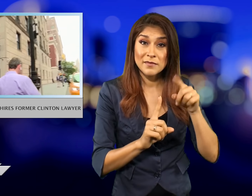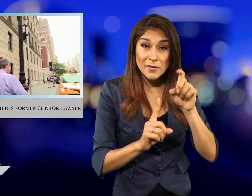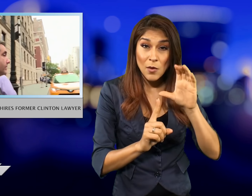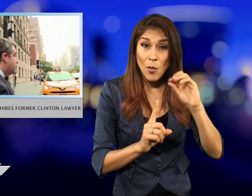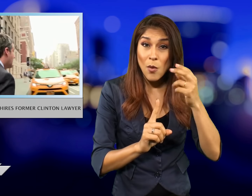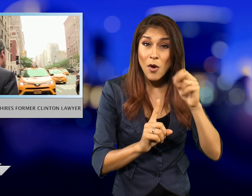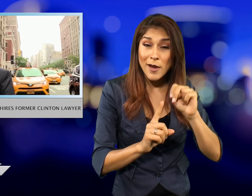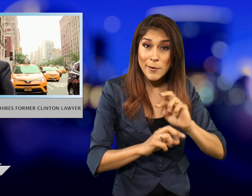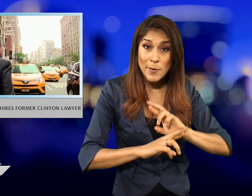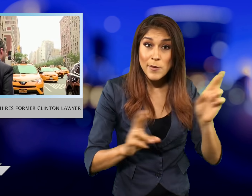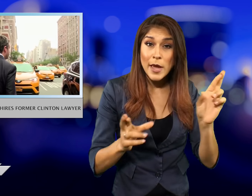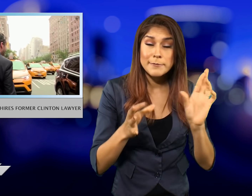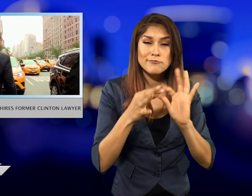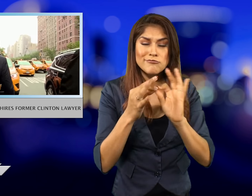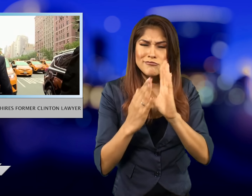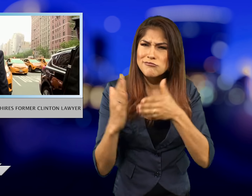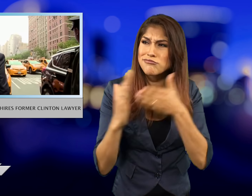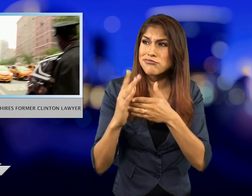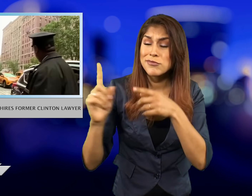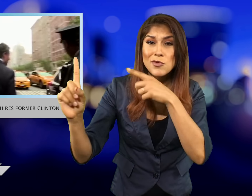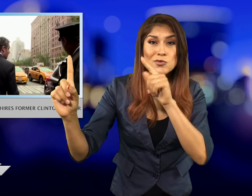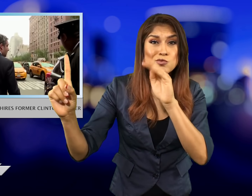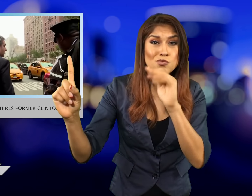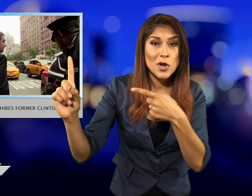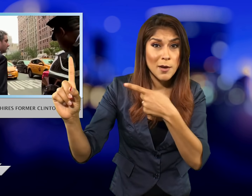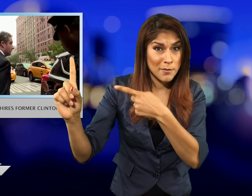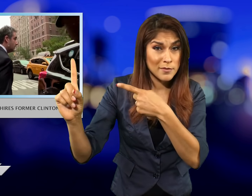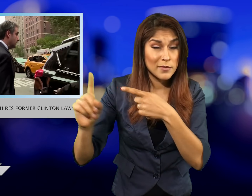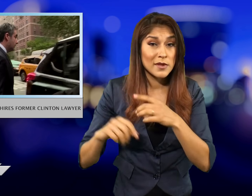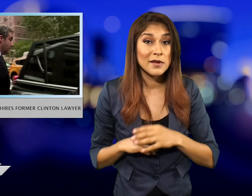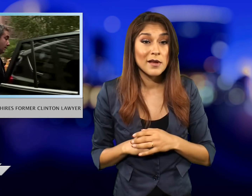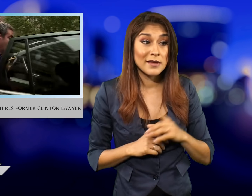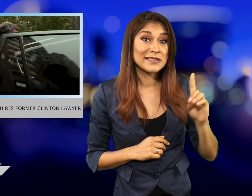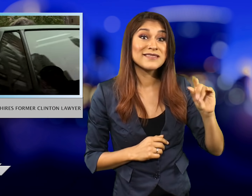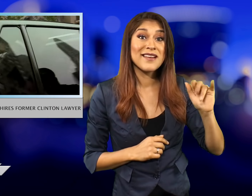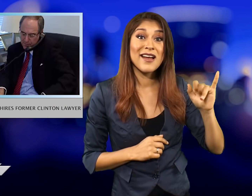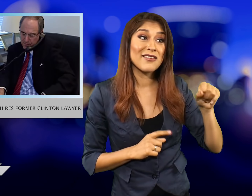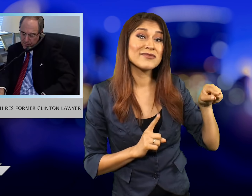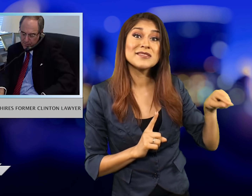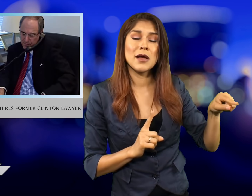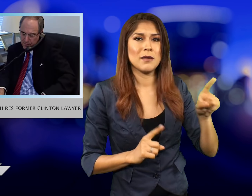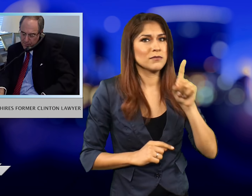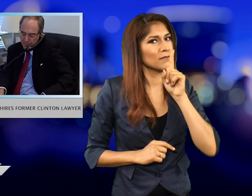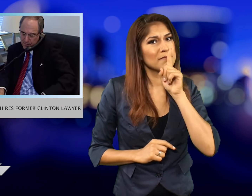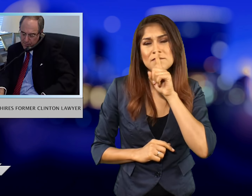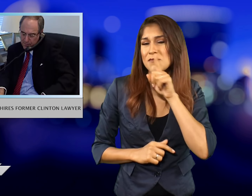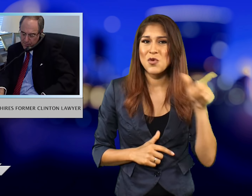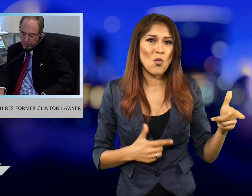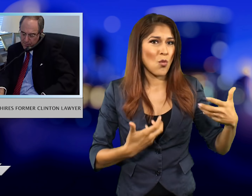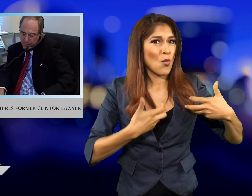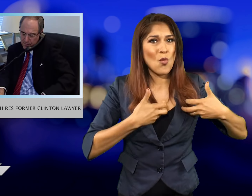If Cohen is getting ready to flip on President Trump, Davis would not confirm that.